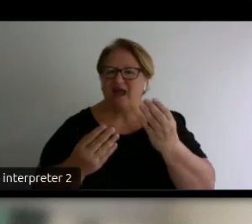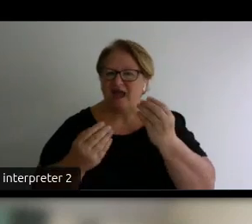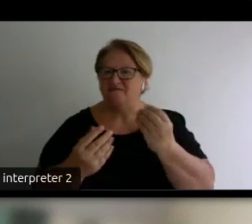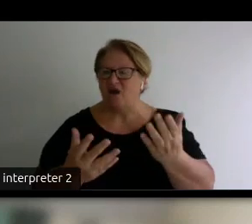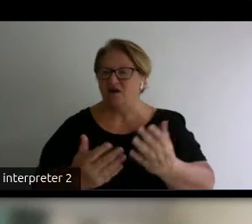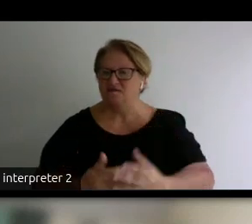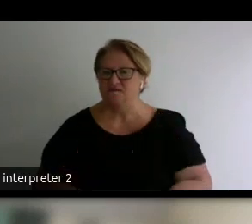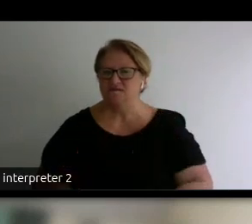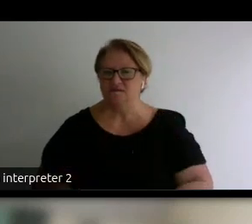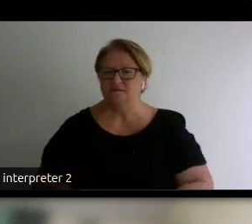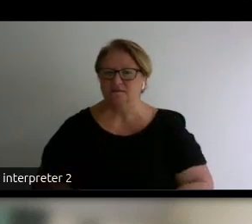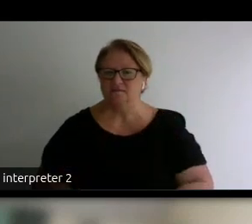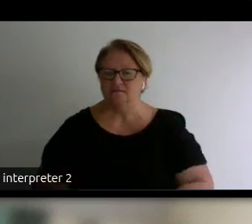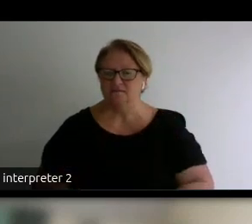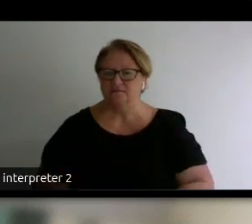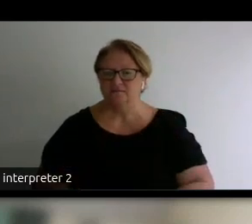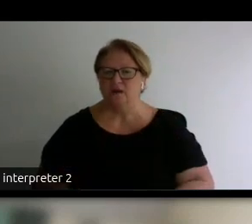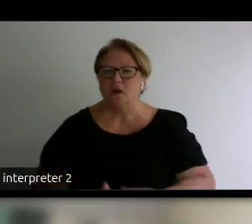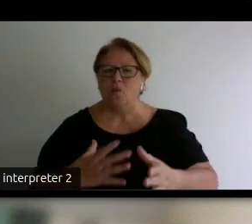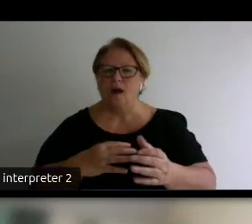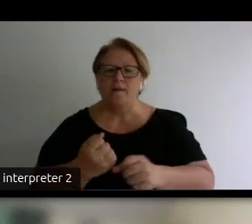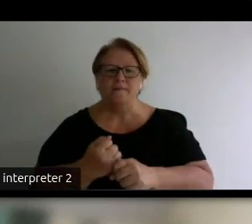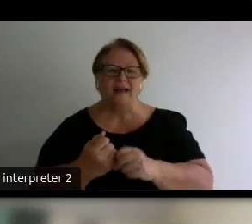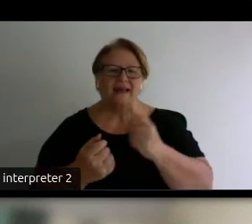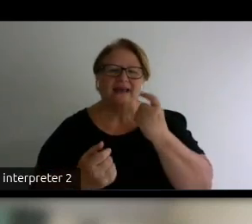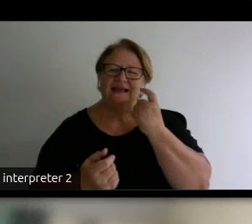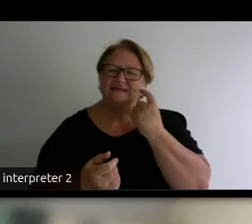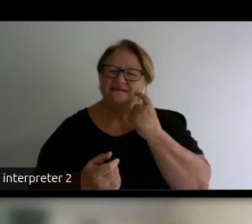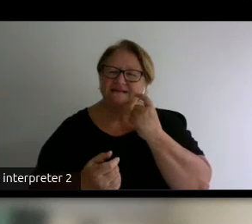essentially want to make it as easy and as stress free as possible for these particular